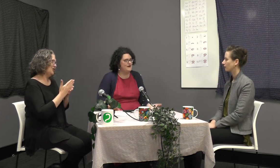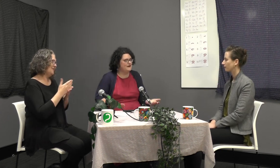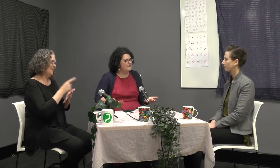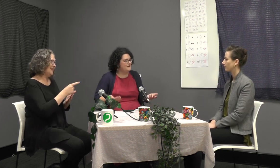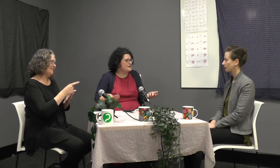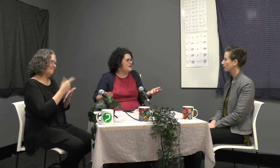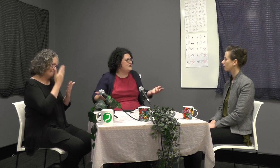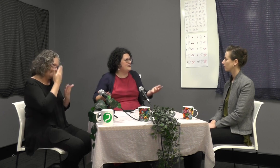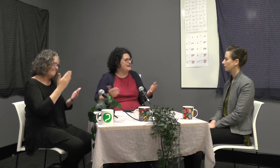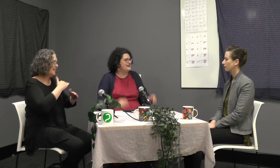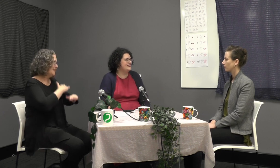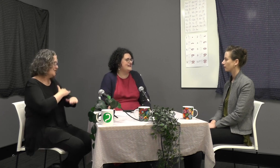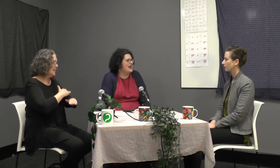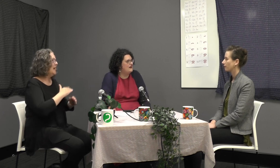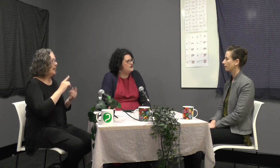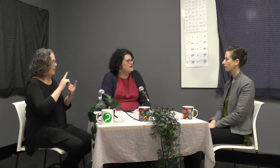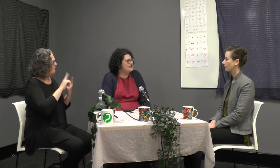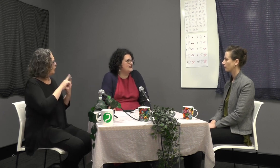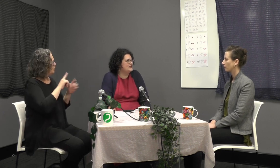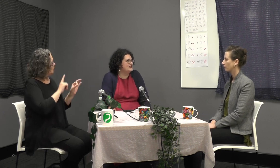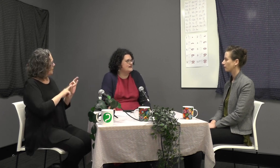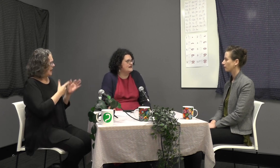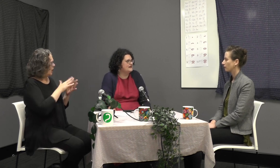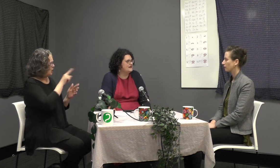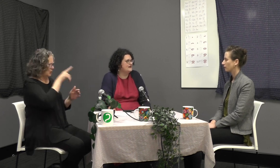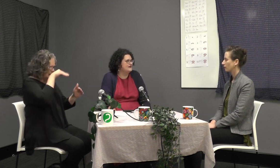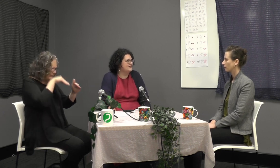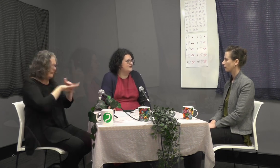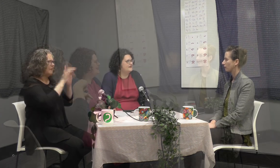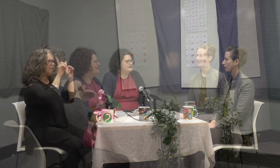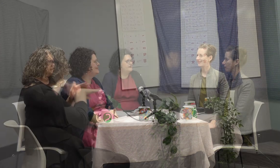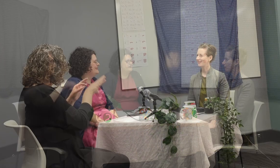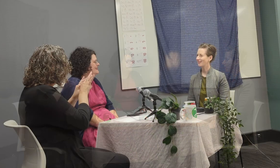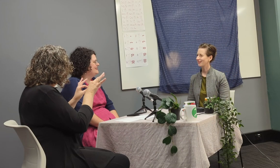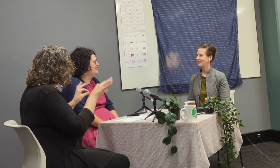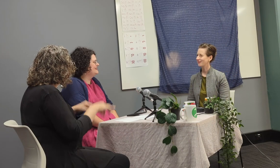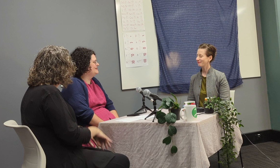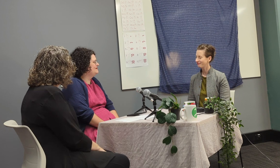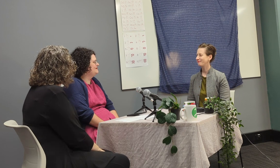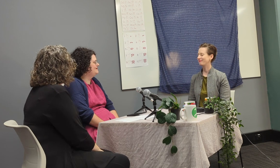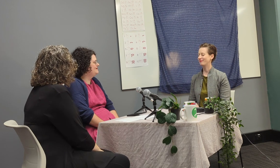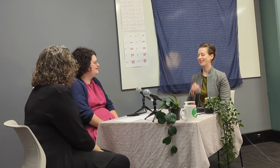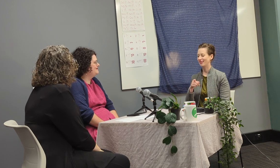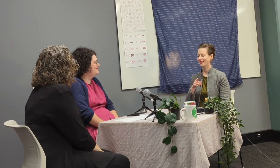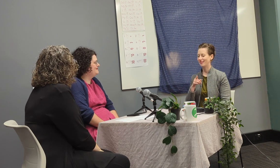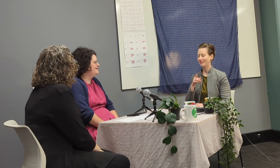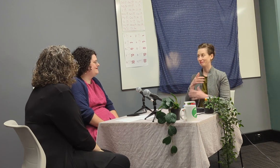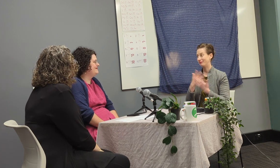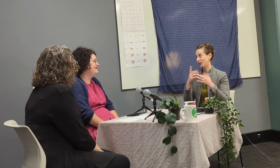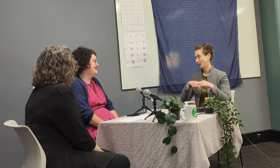My first question is “How did you get into linguistics?” H: Wow!